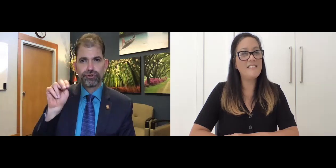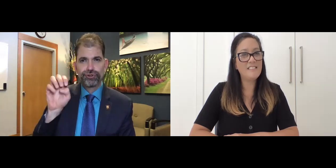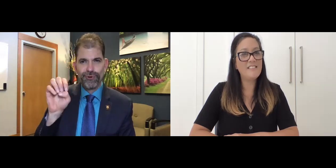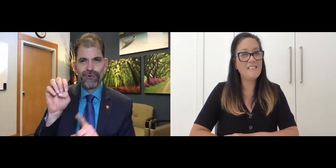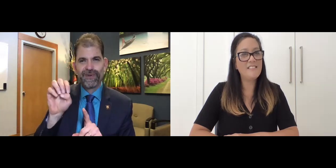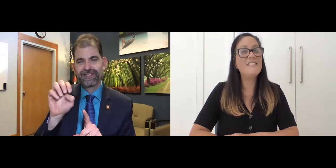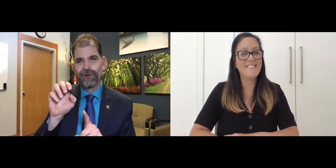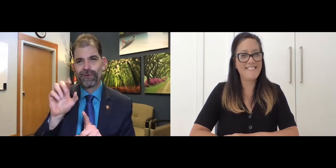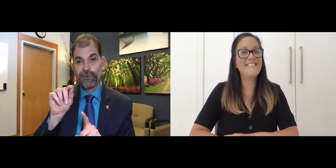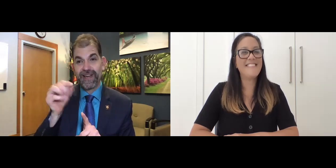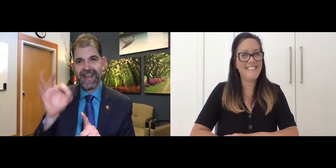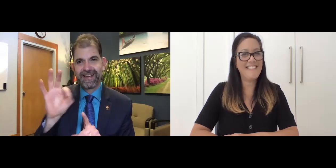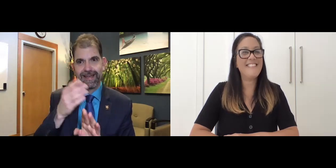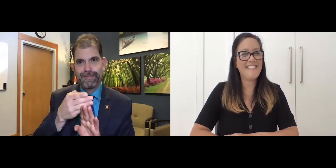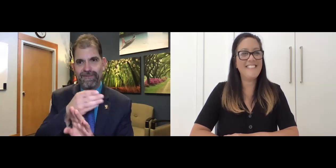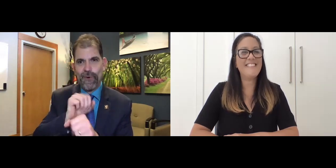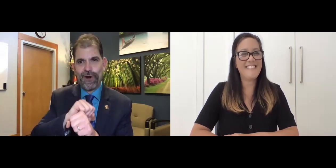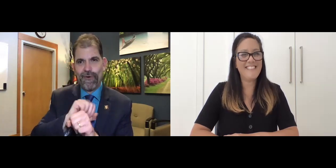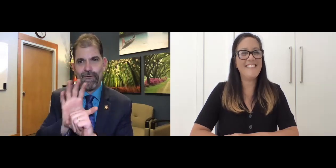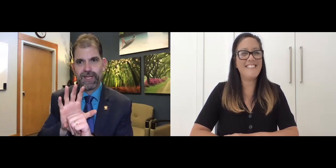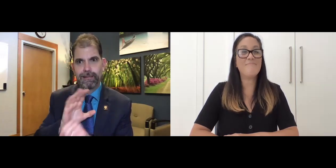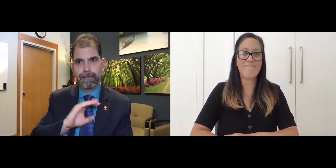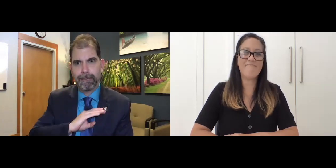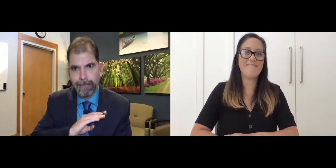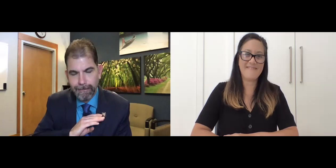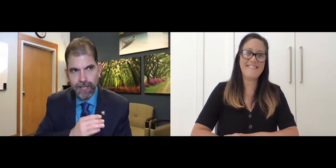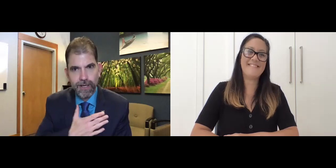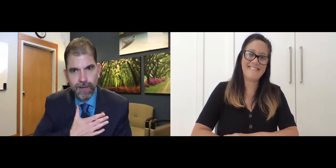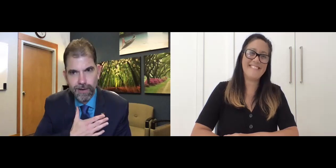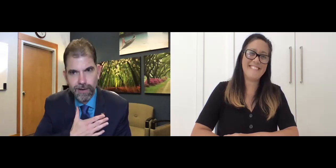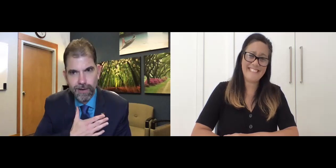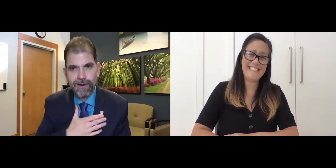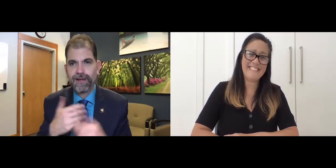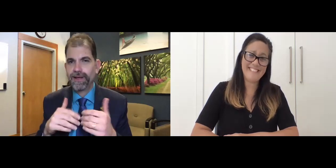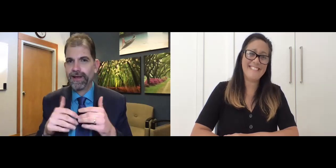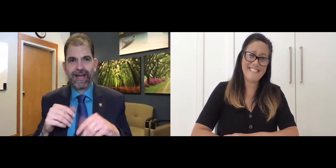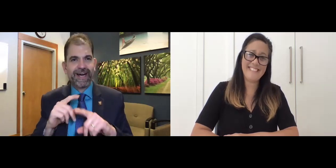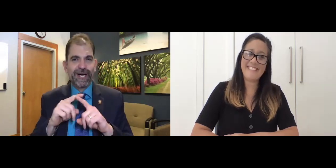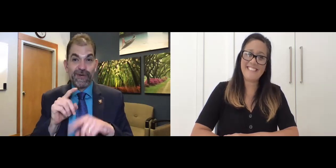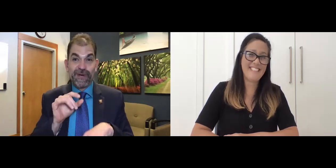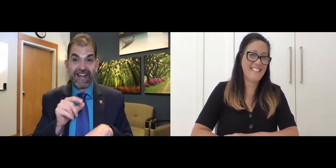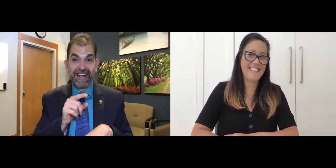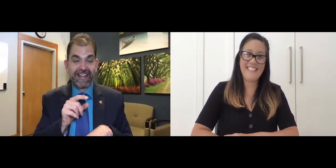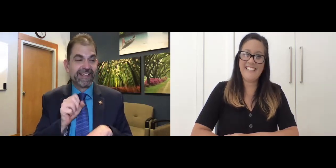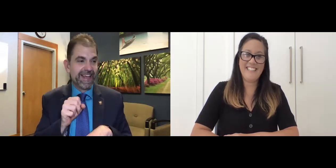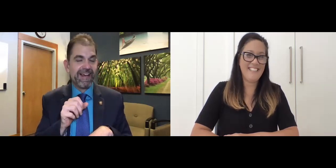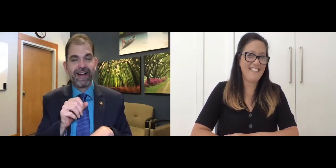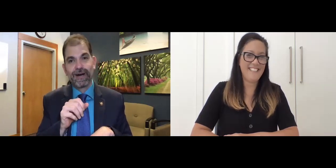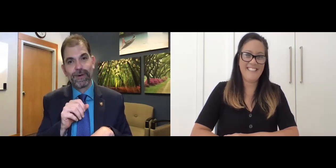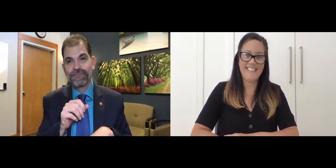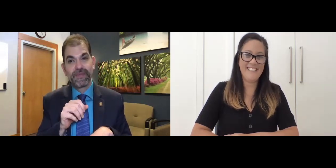in June of 2019, before the virus, thank goodness.